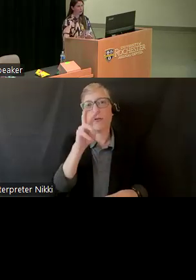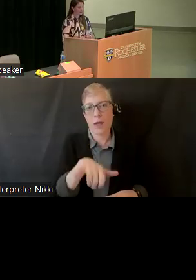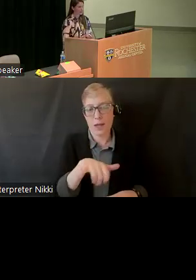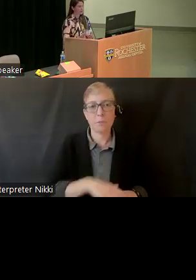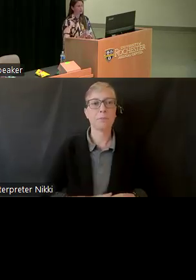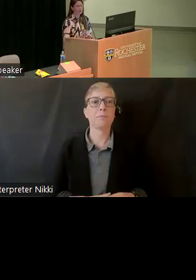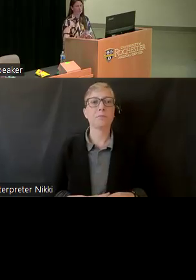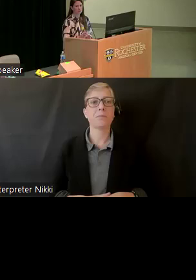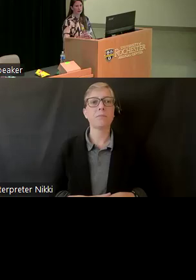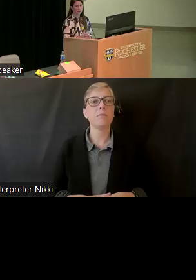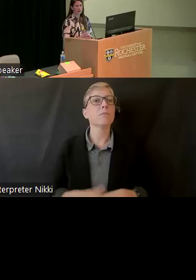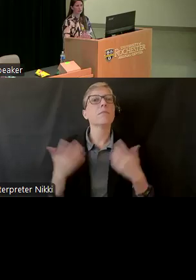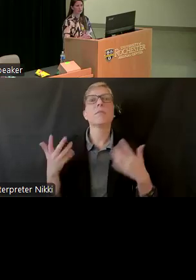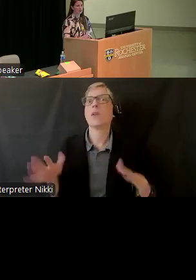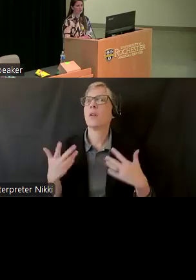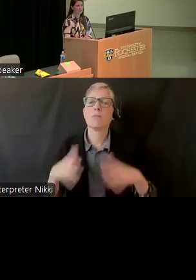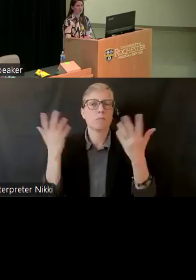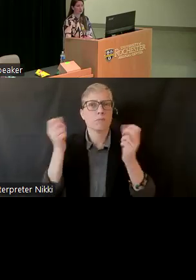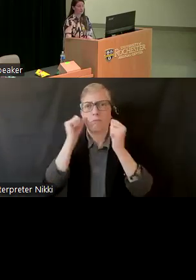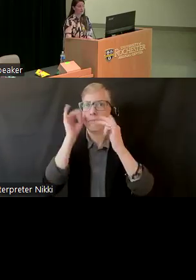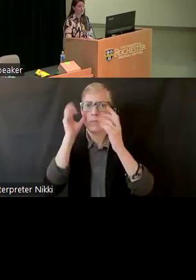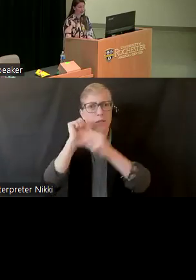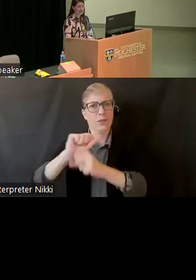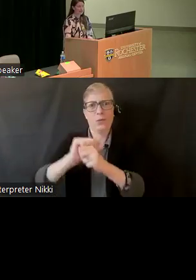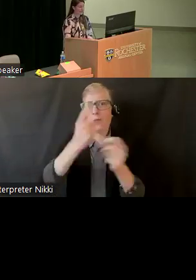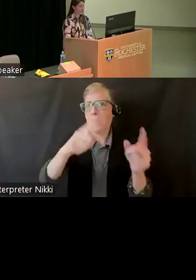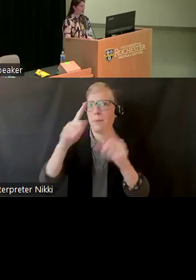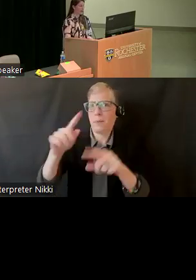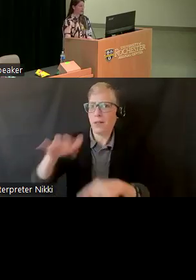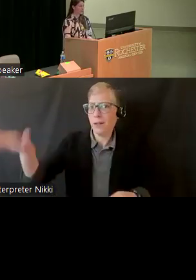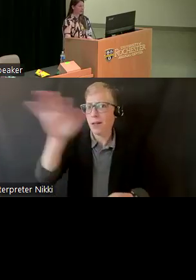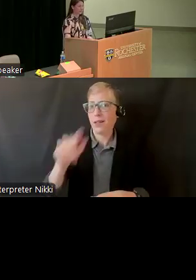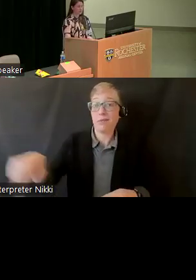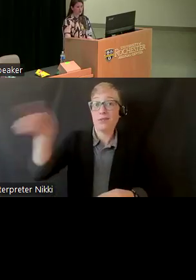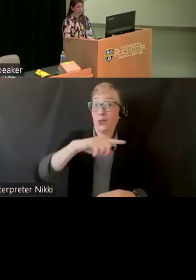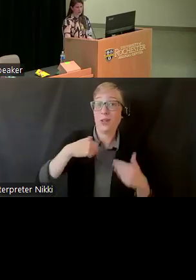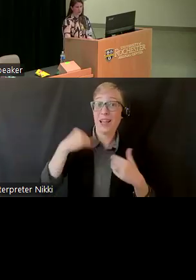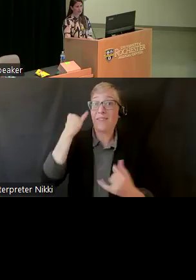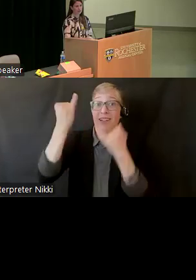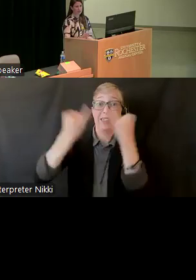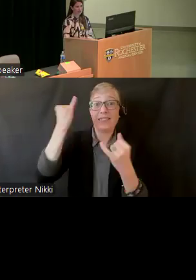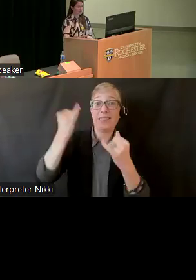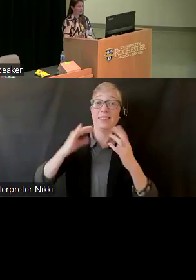already being done and uh amazing ideas that you all have please don't hesitate to reach out to